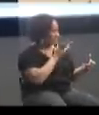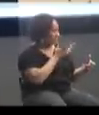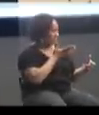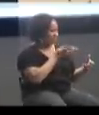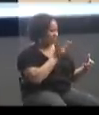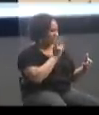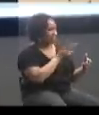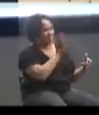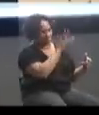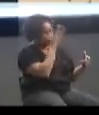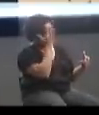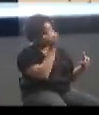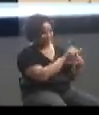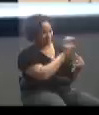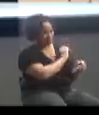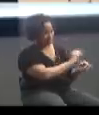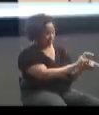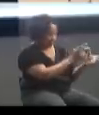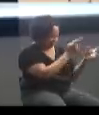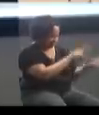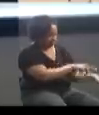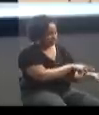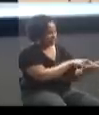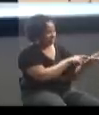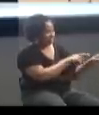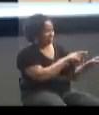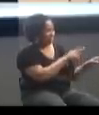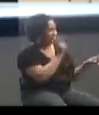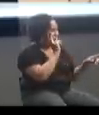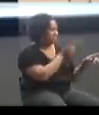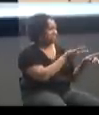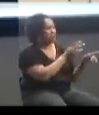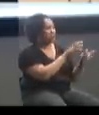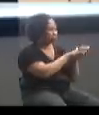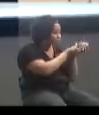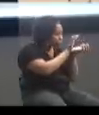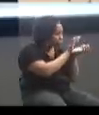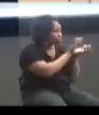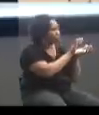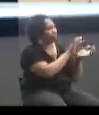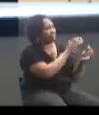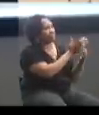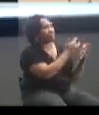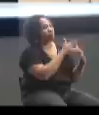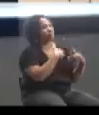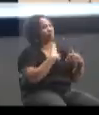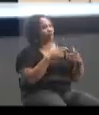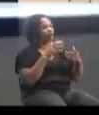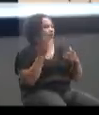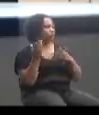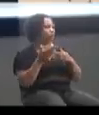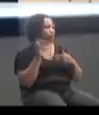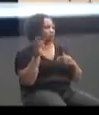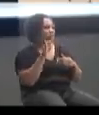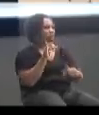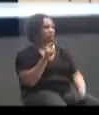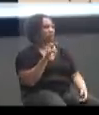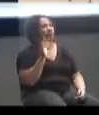KATE MIDDLETON. IEDY DI LET'S PLEASE WELCOME BILL HOSKIN. I'M LOOKING FORWARD TO COLLABORATING WITH THE CITY.